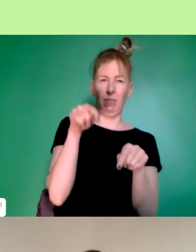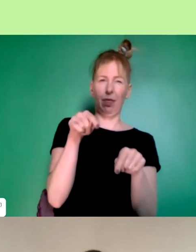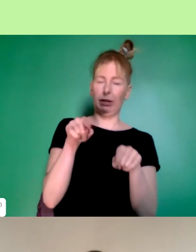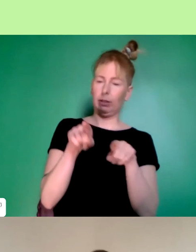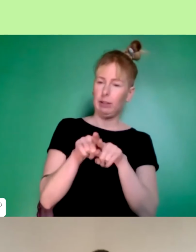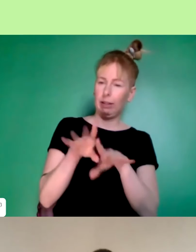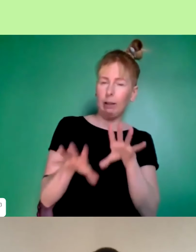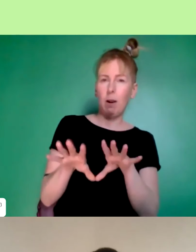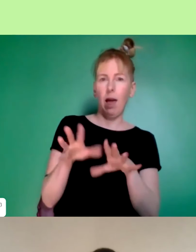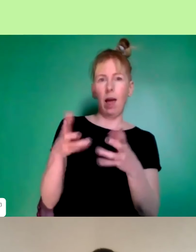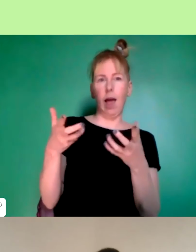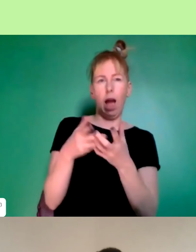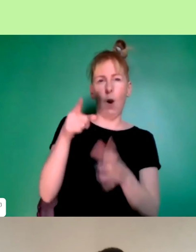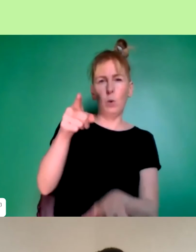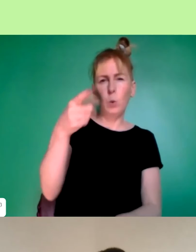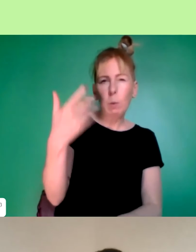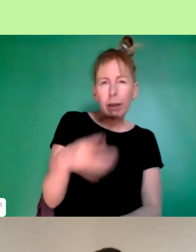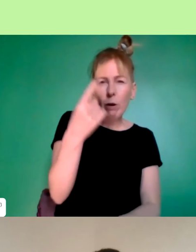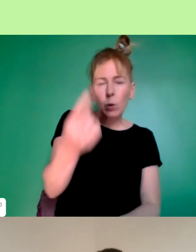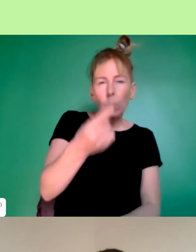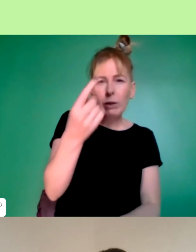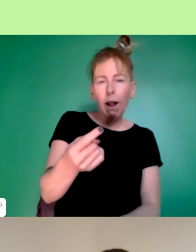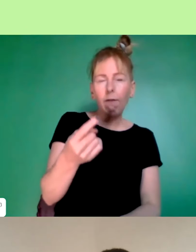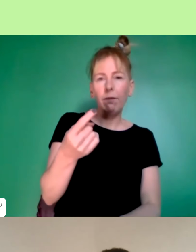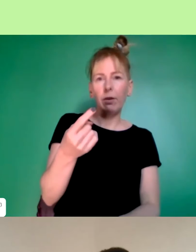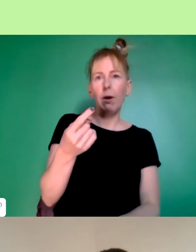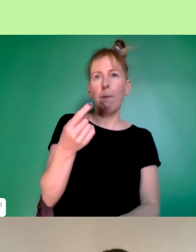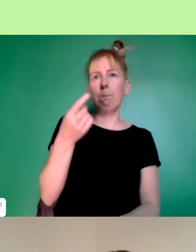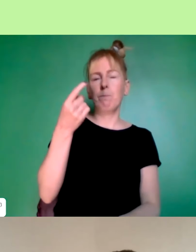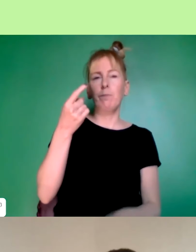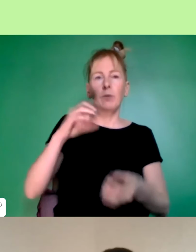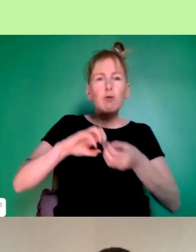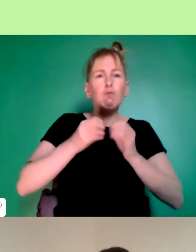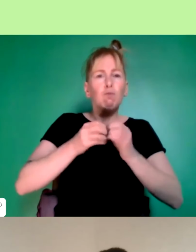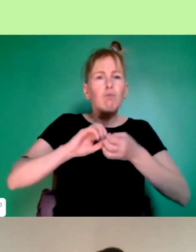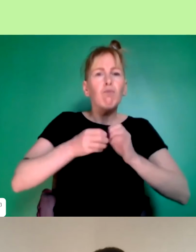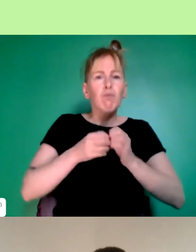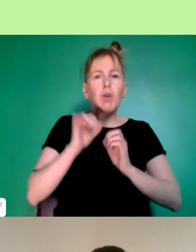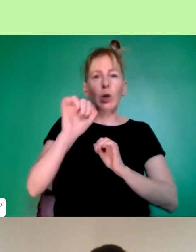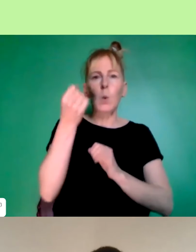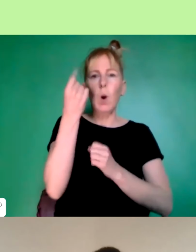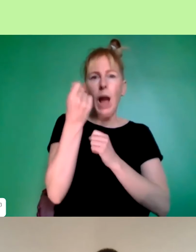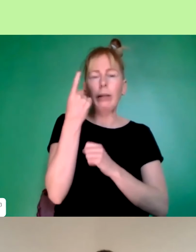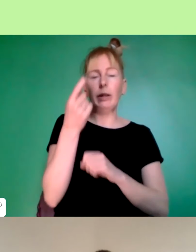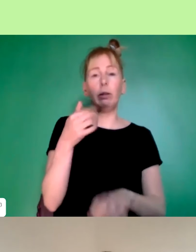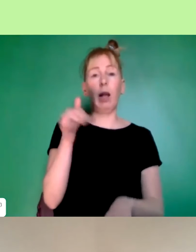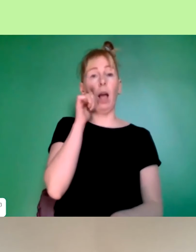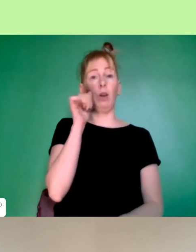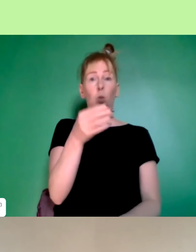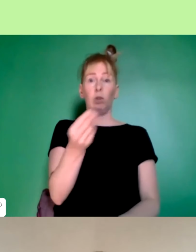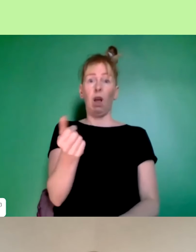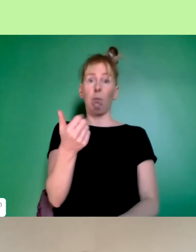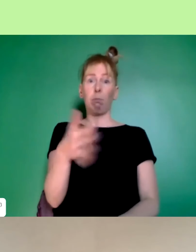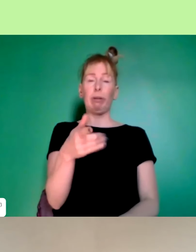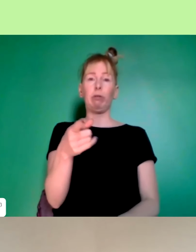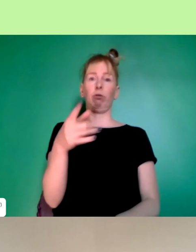I mean, on one level, I know that there's a there's a way that's a struggle, where you're just telling people, but like, what about, you know,